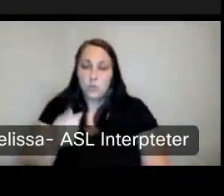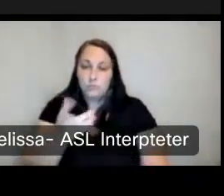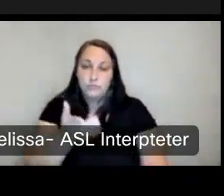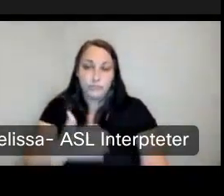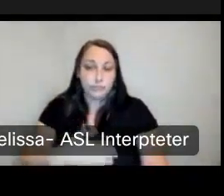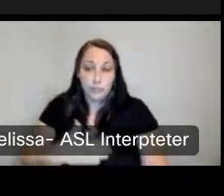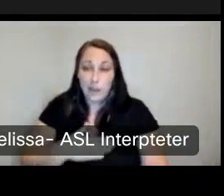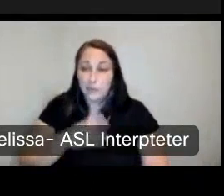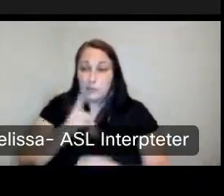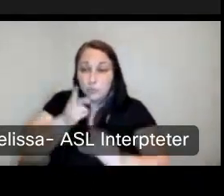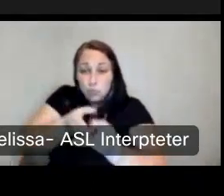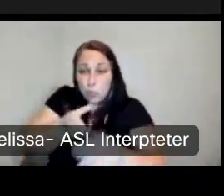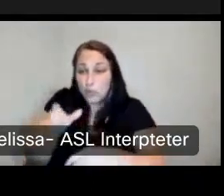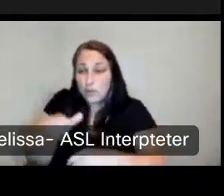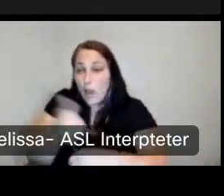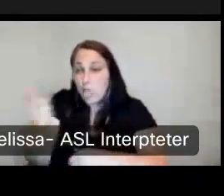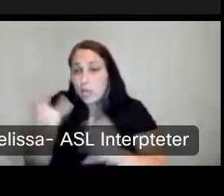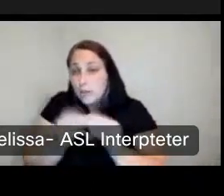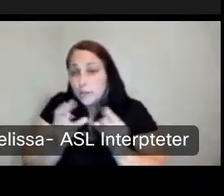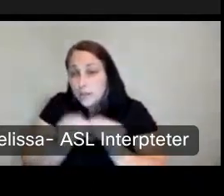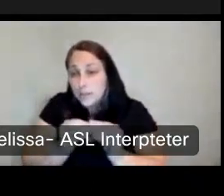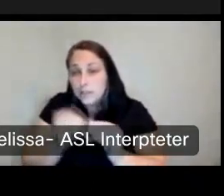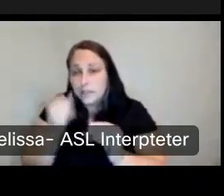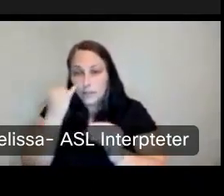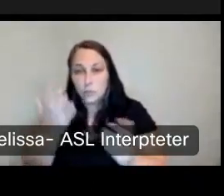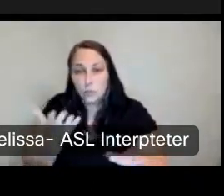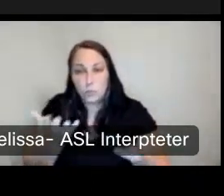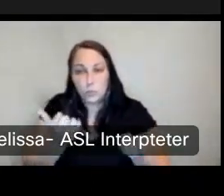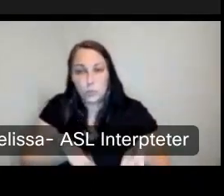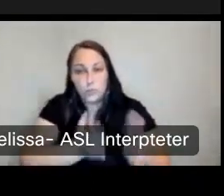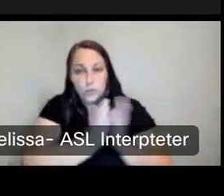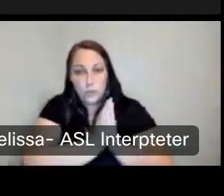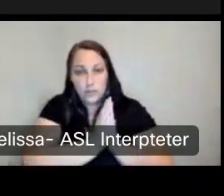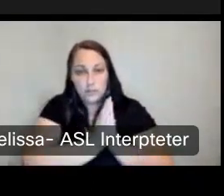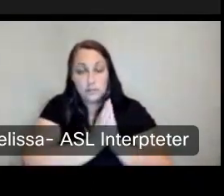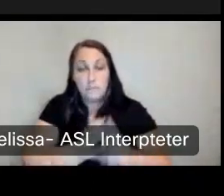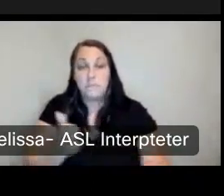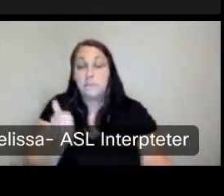um here's the information if you need any assistance for any of the office hours meetings